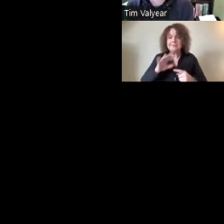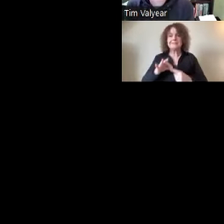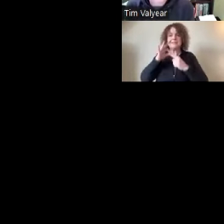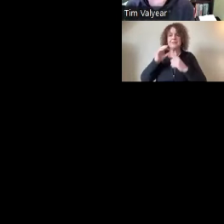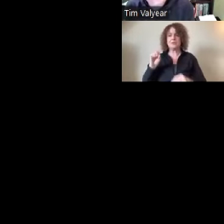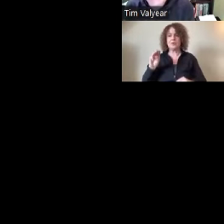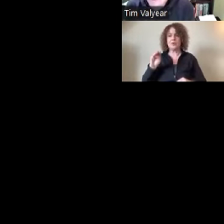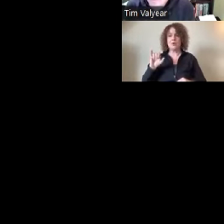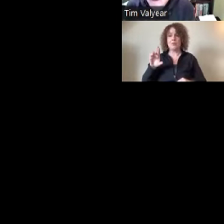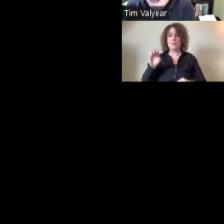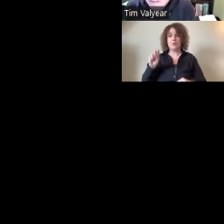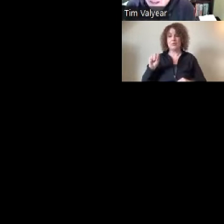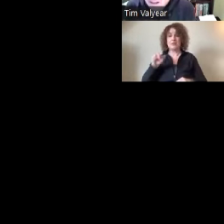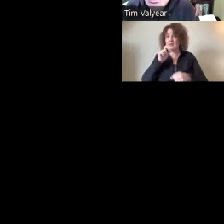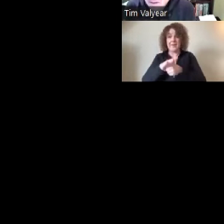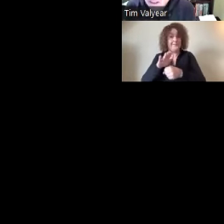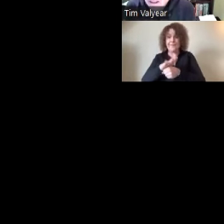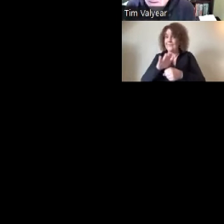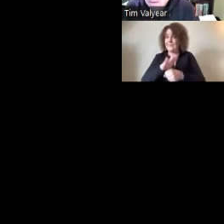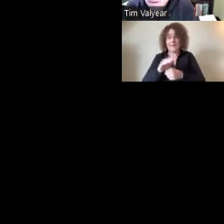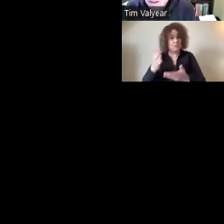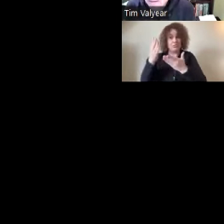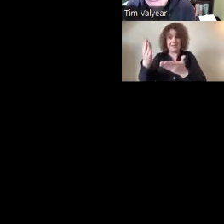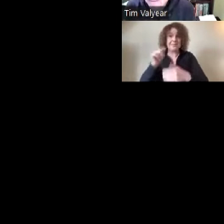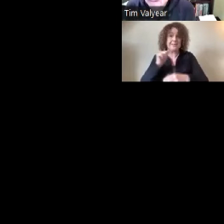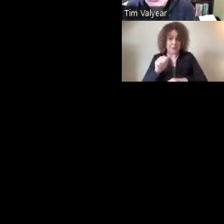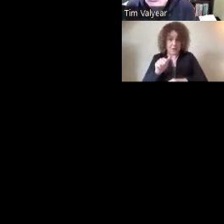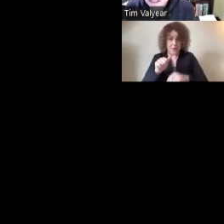here. I'm not sure -- she has an Iphone. He's a lip